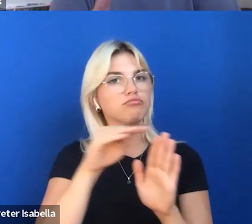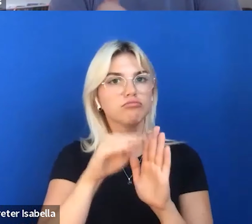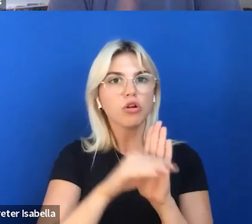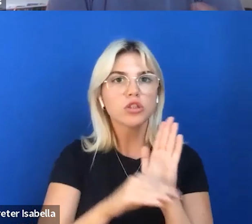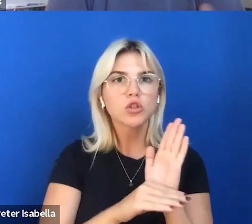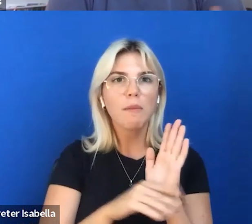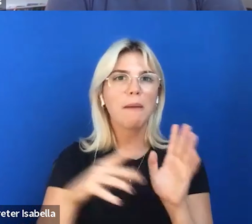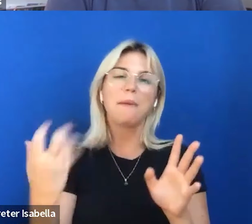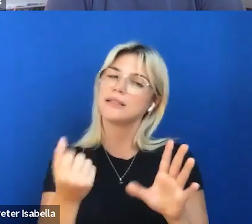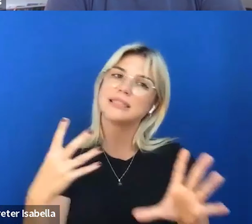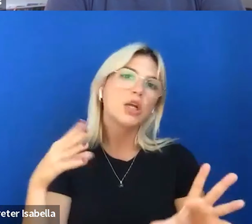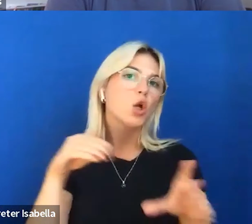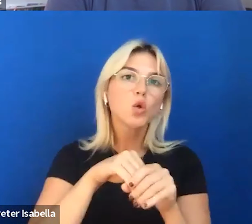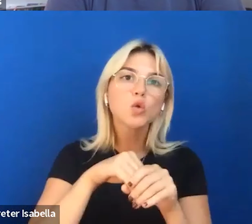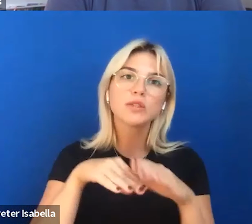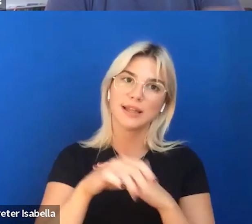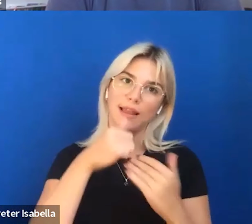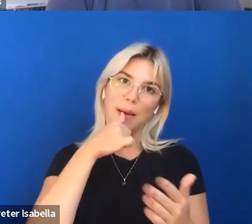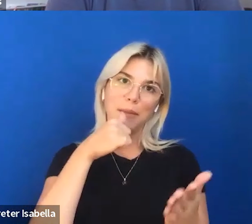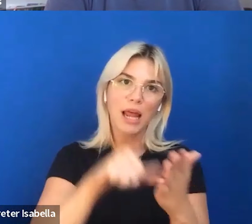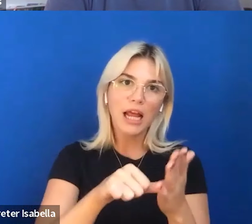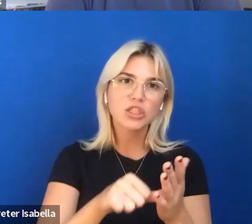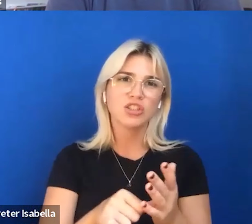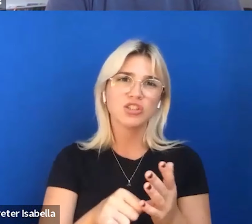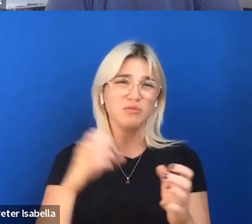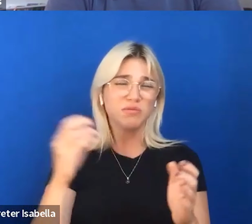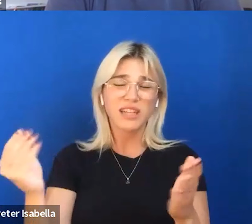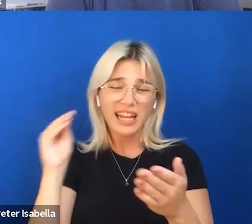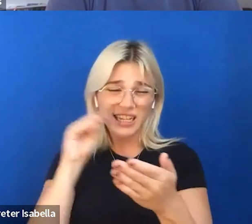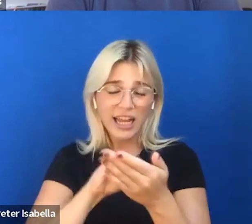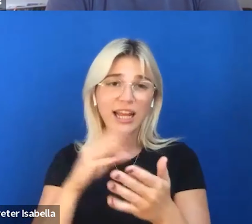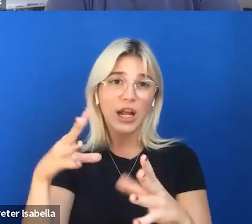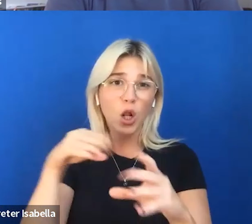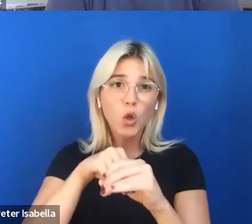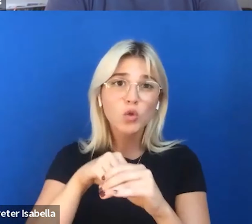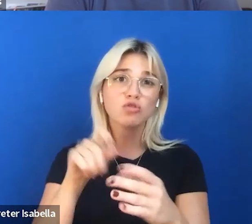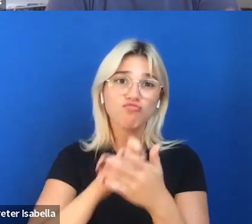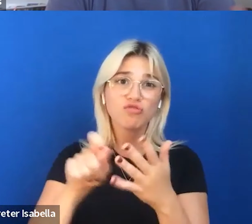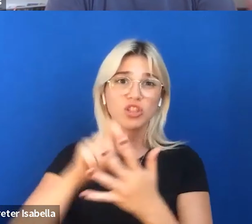put in all the written document of permission and consultation and consent,